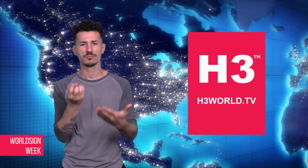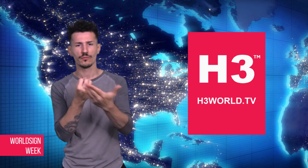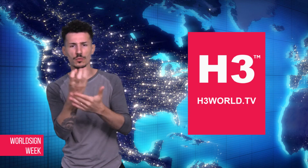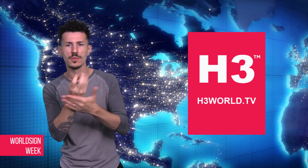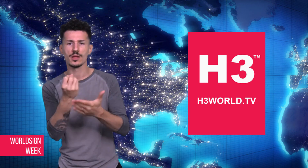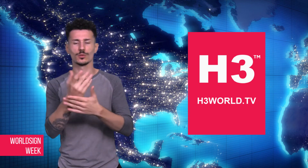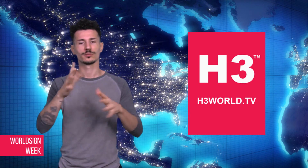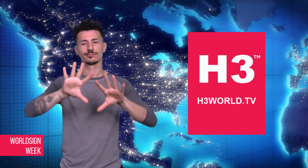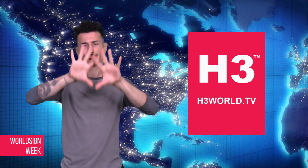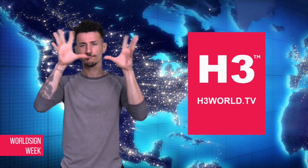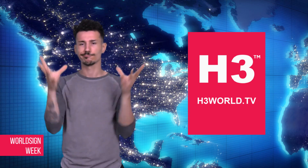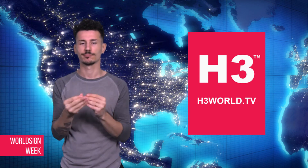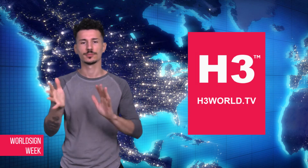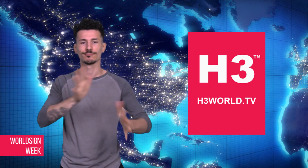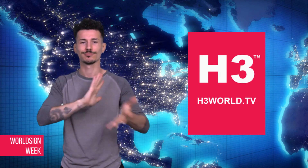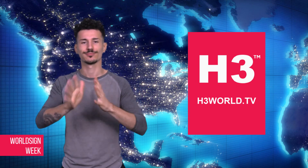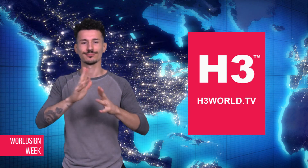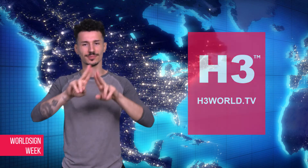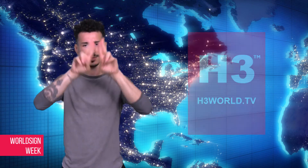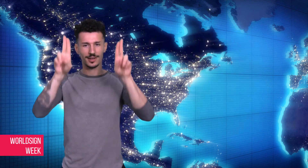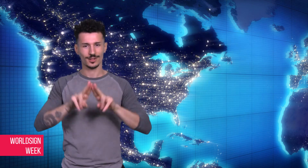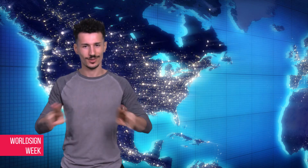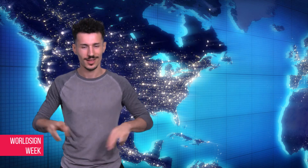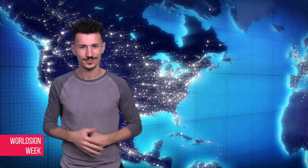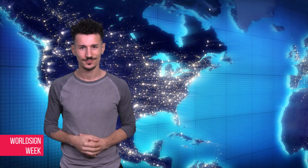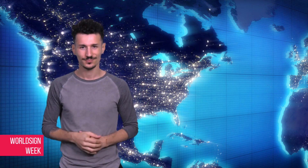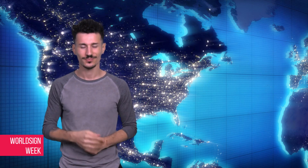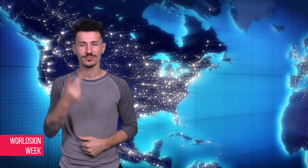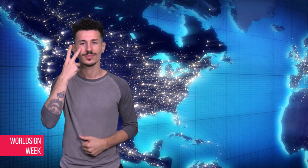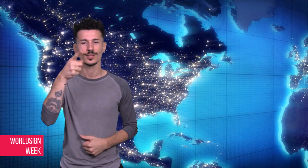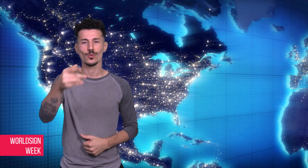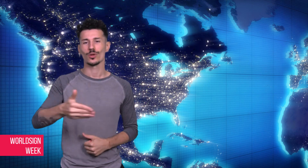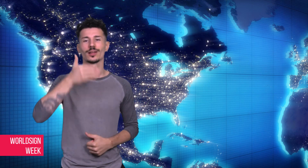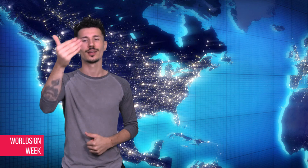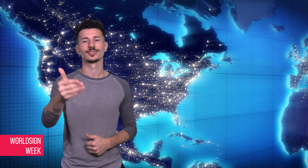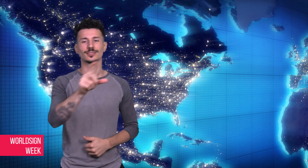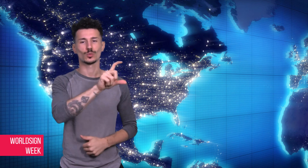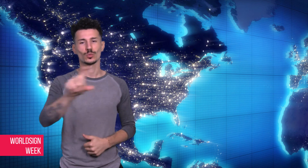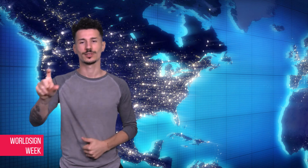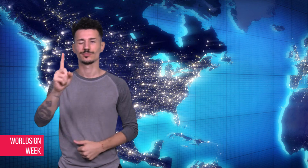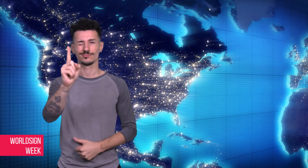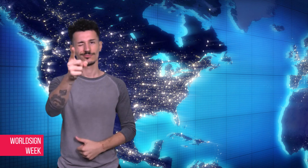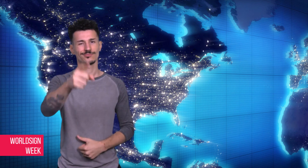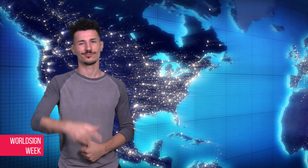all in International Sign. See you next week.